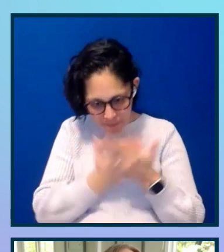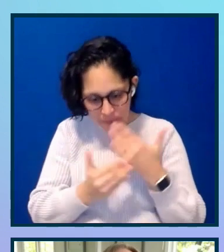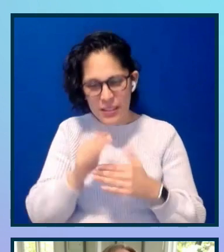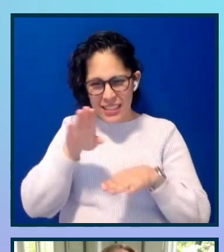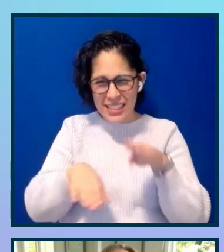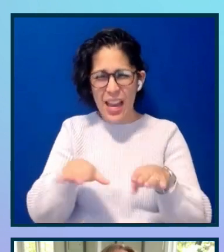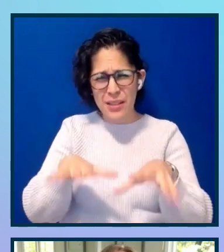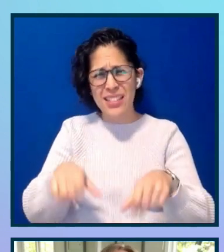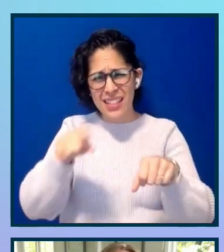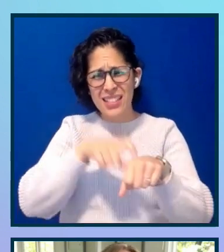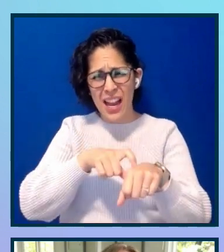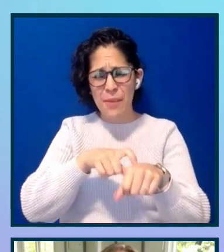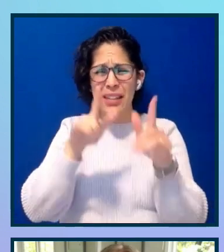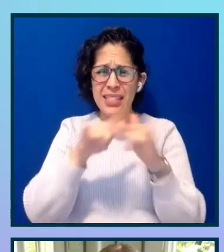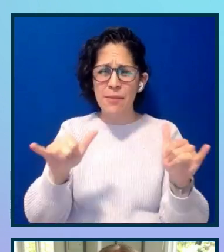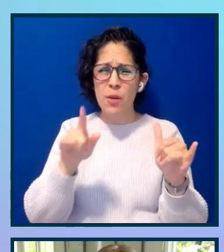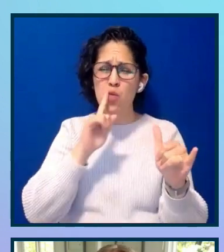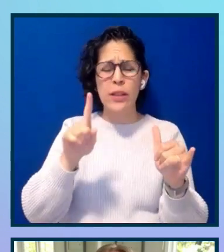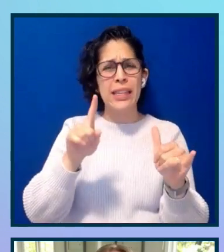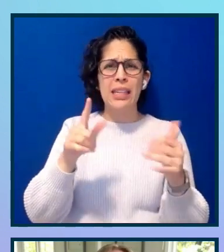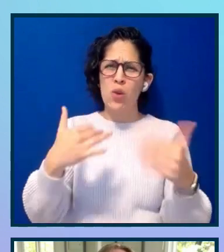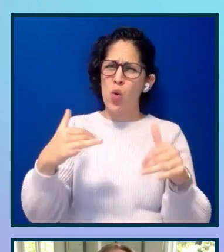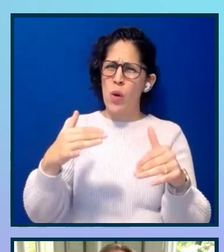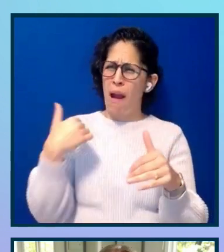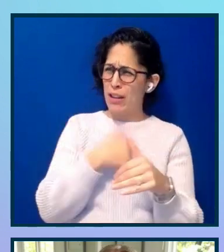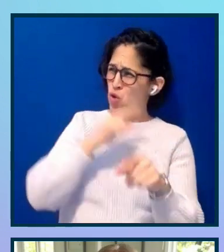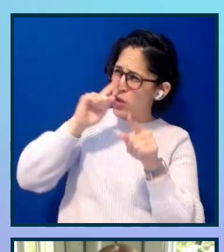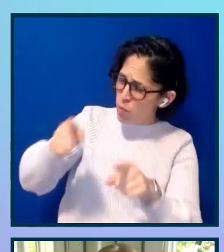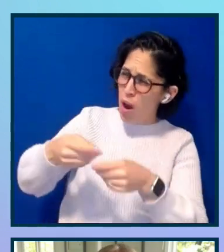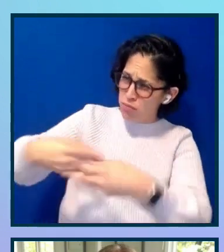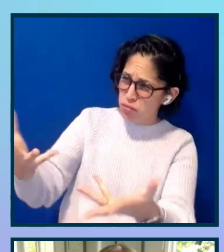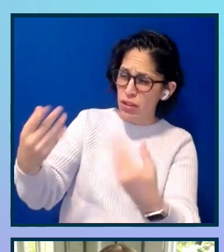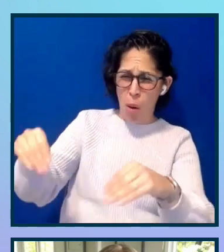it slows us down with our ability to respond to the market. So when you traverse your stylistic time to market,